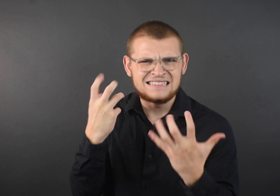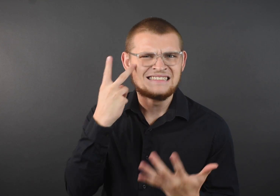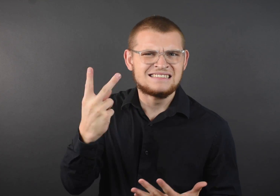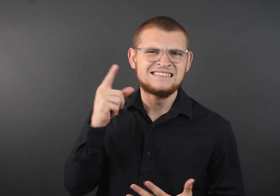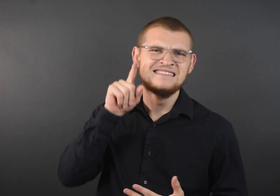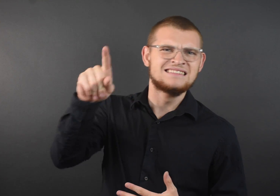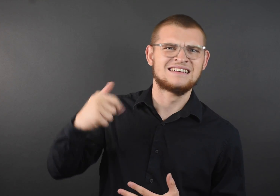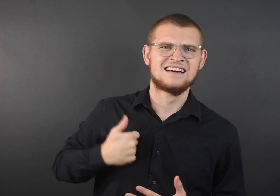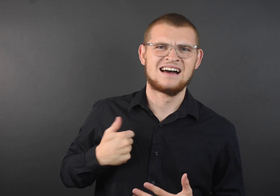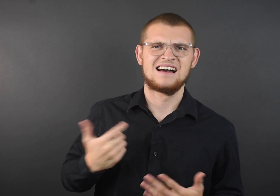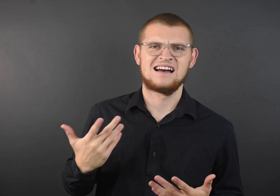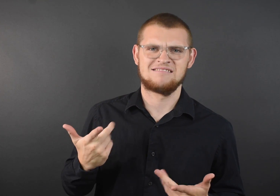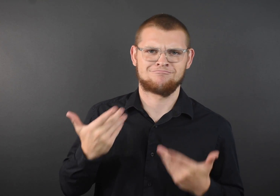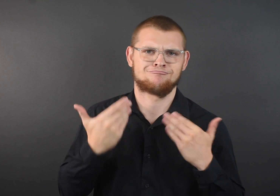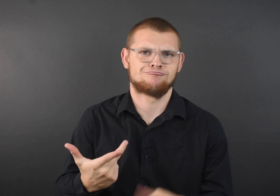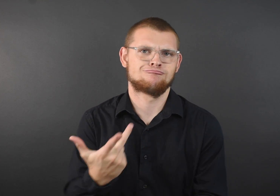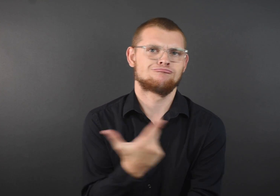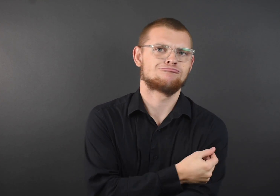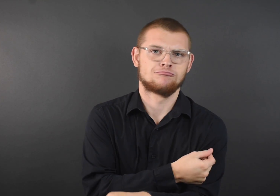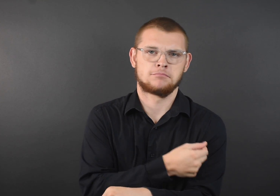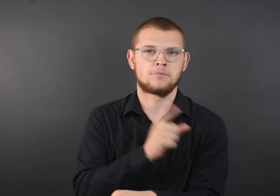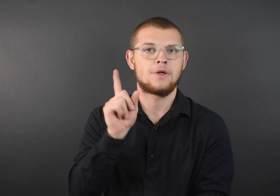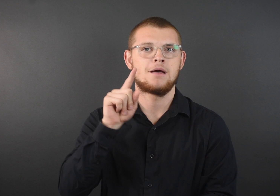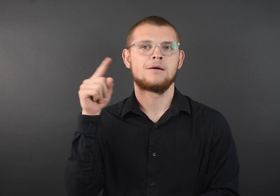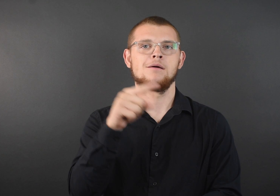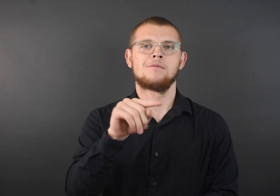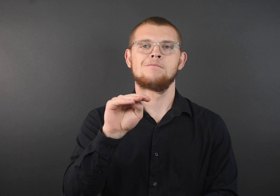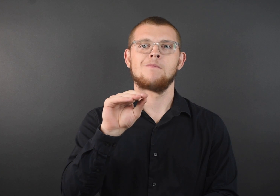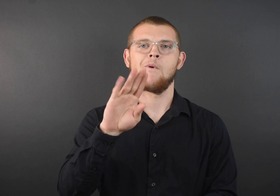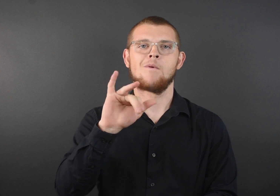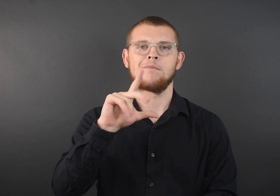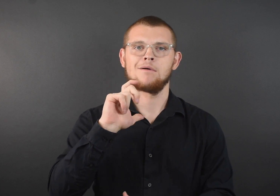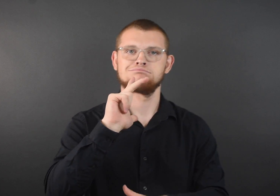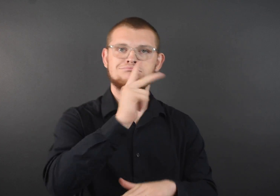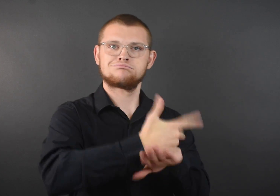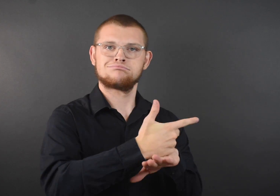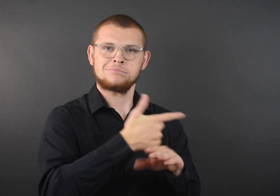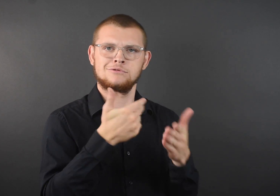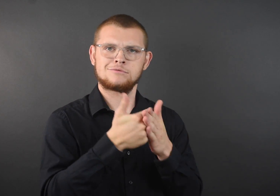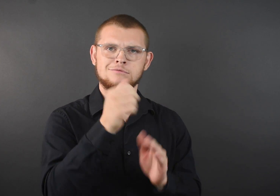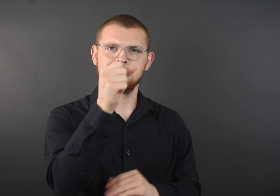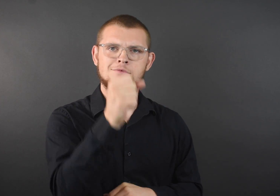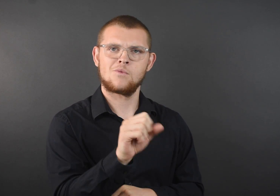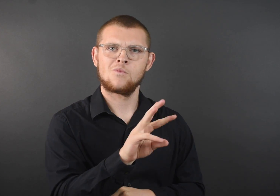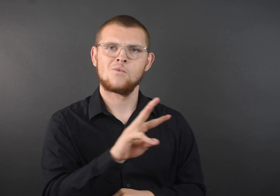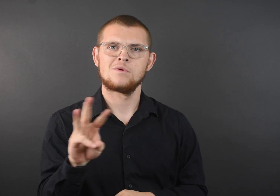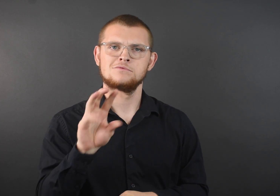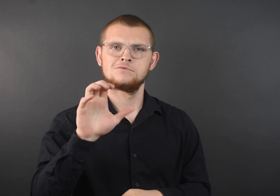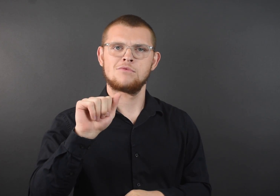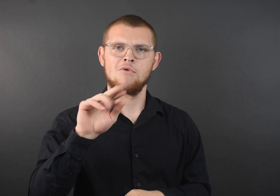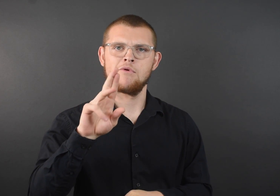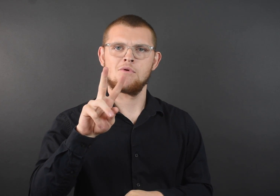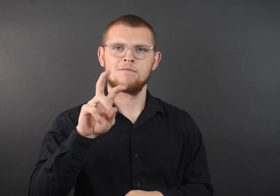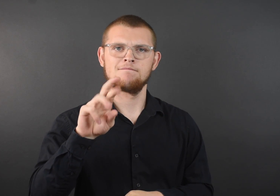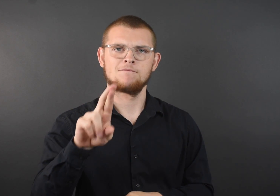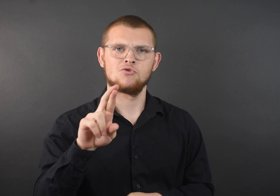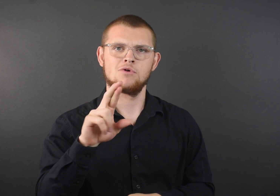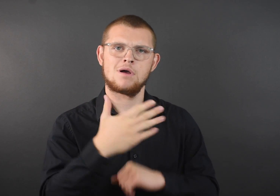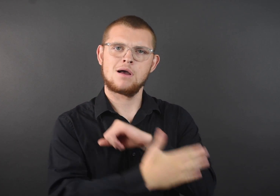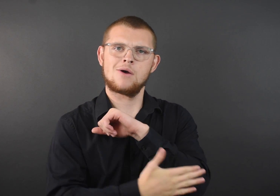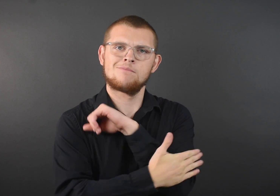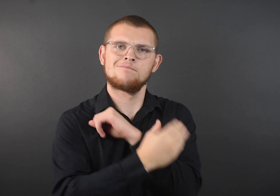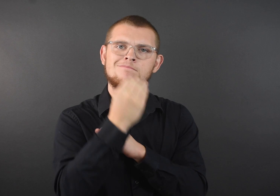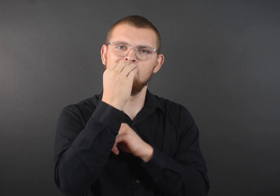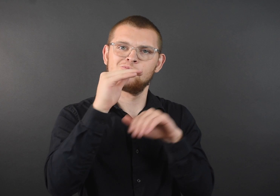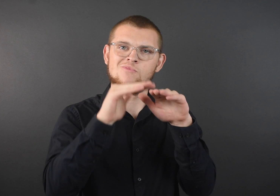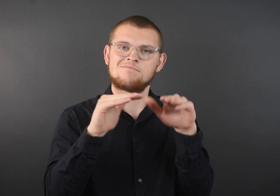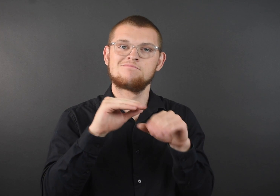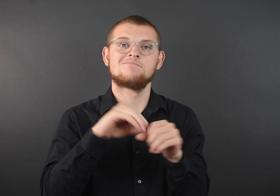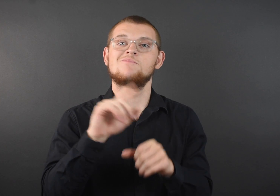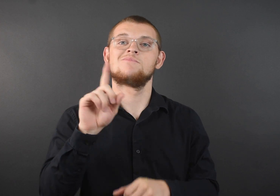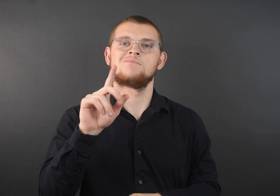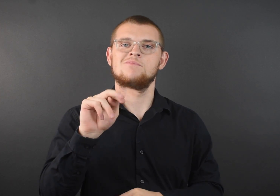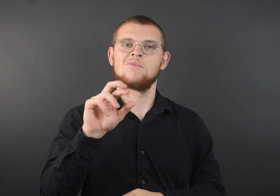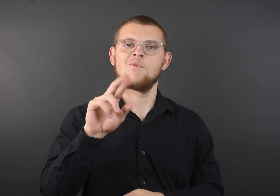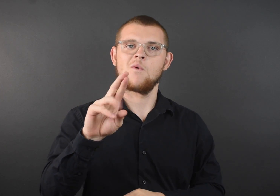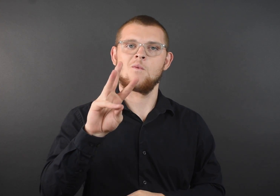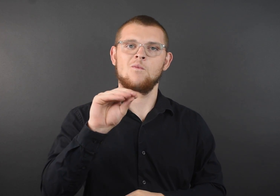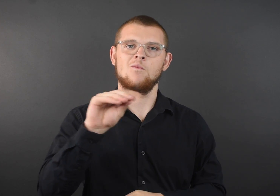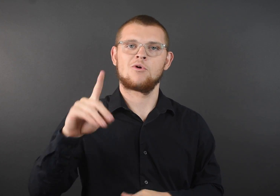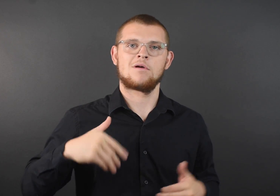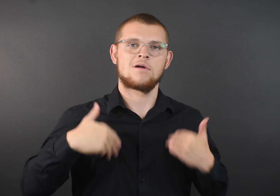next to the Southwest Carver County Food Shelf in Norwood Young America.